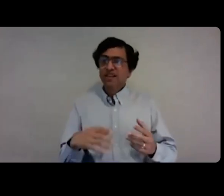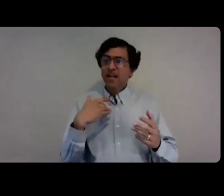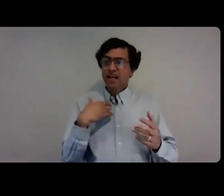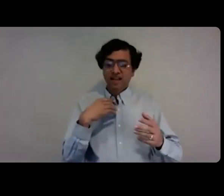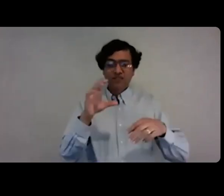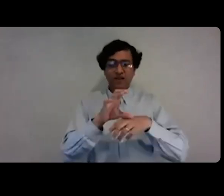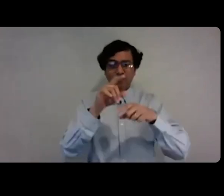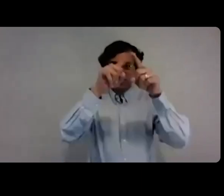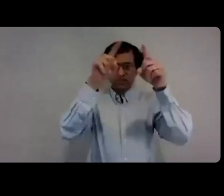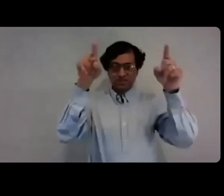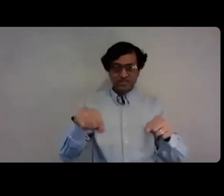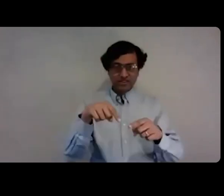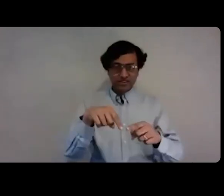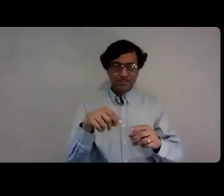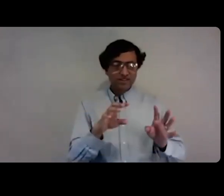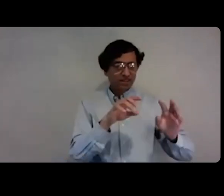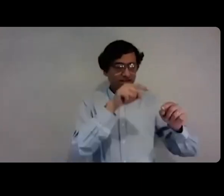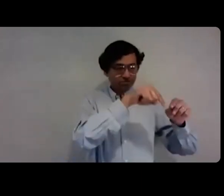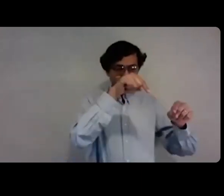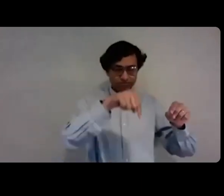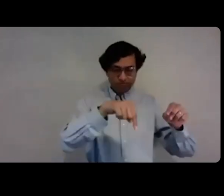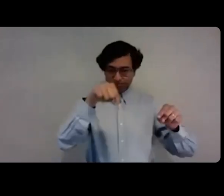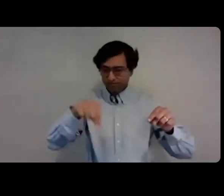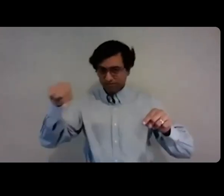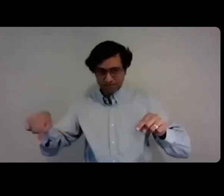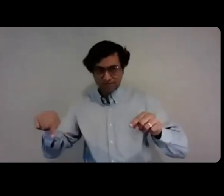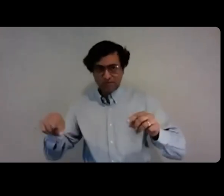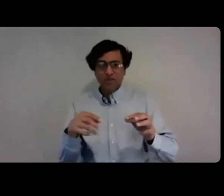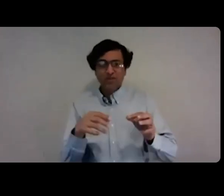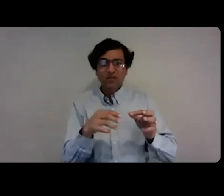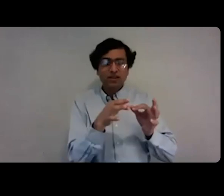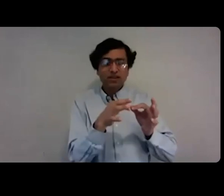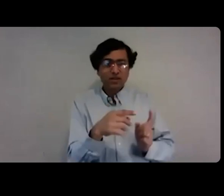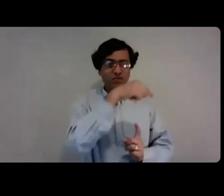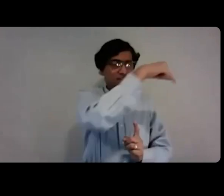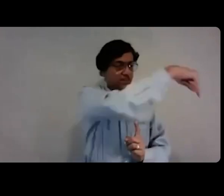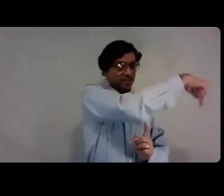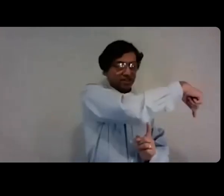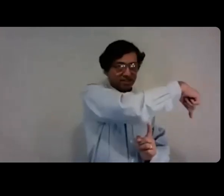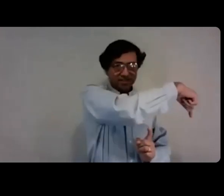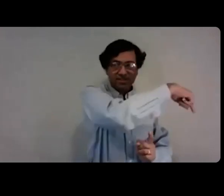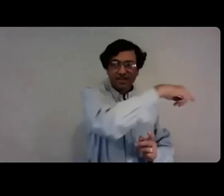Or what I often see in computer classes is all the computer monitors in the classroom